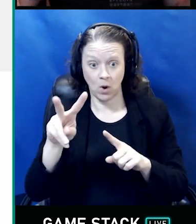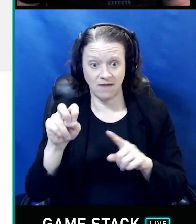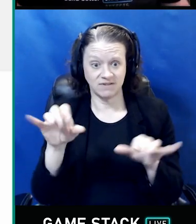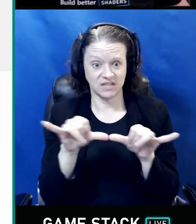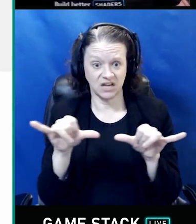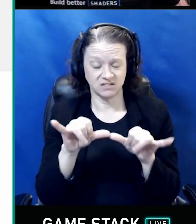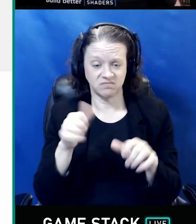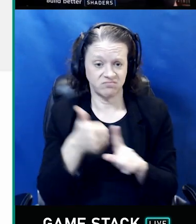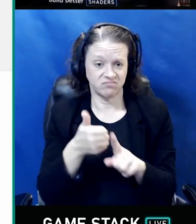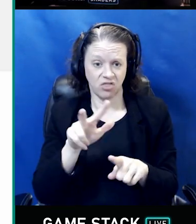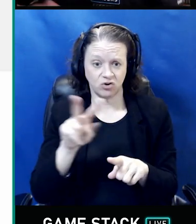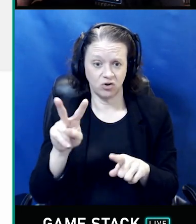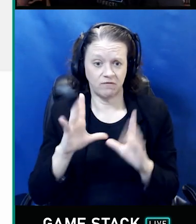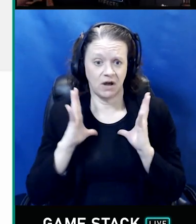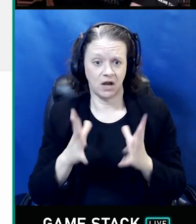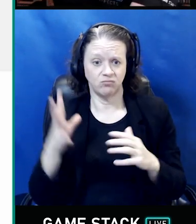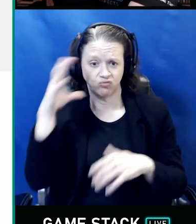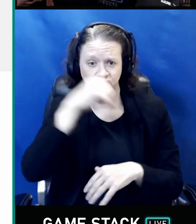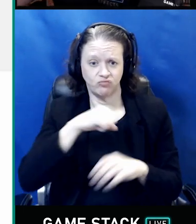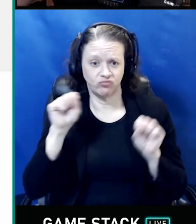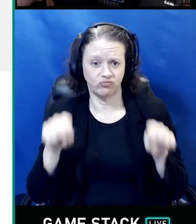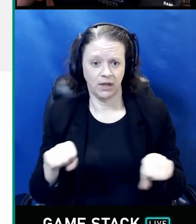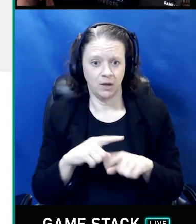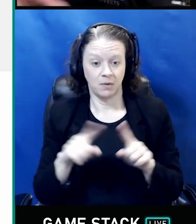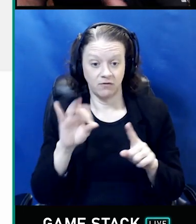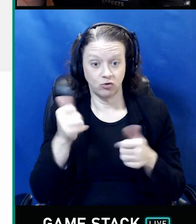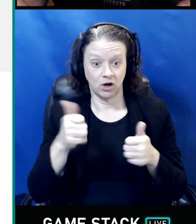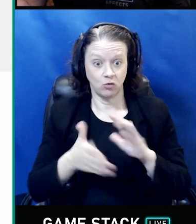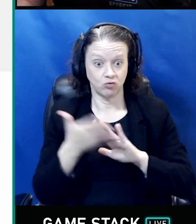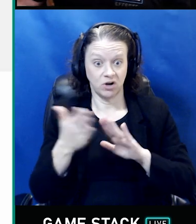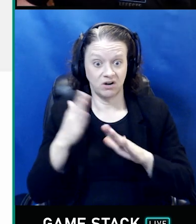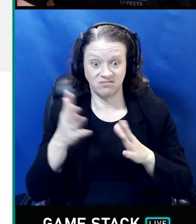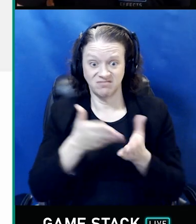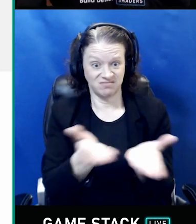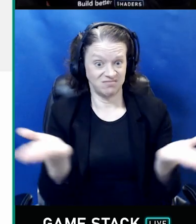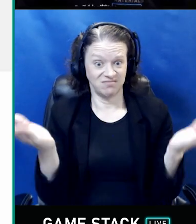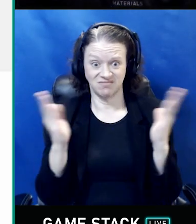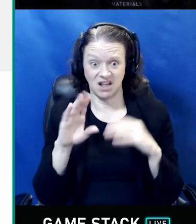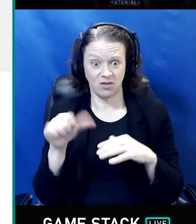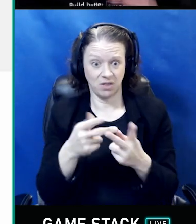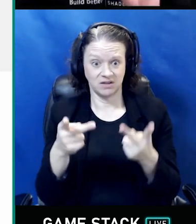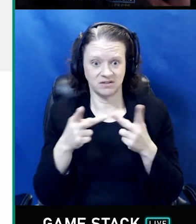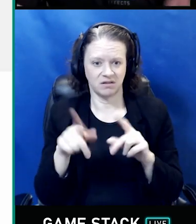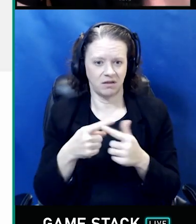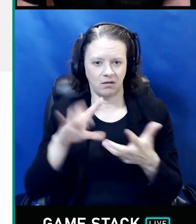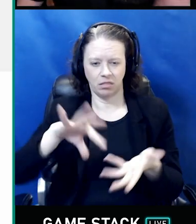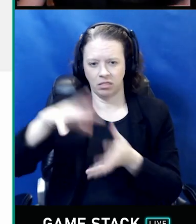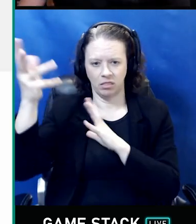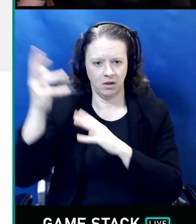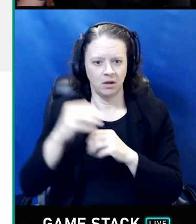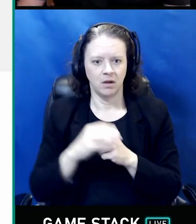then you were great. you could just assume. But if that ever you ever tried to run it anywhere else, well then you got into problems.